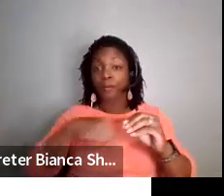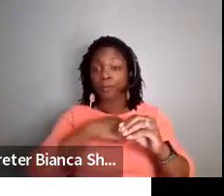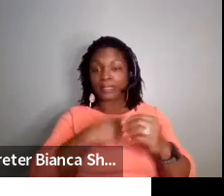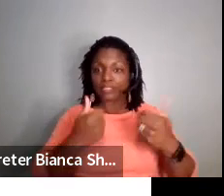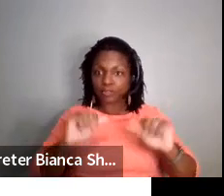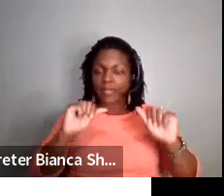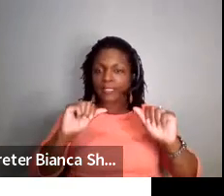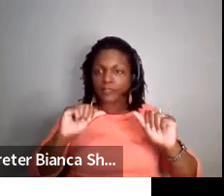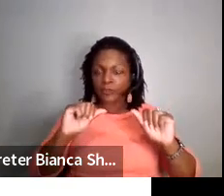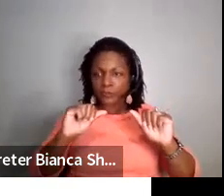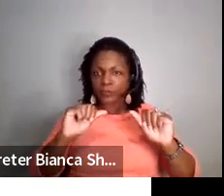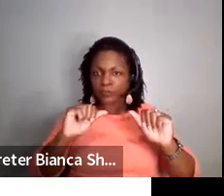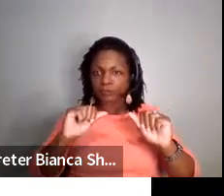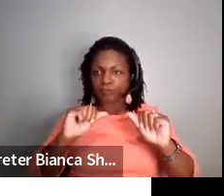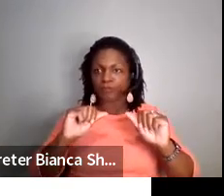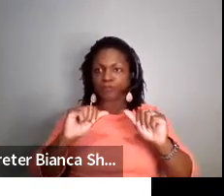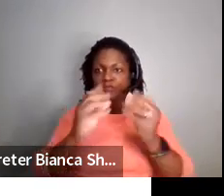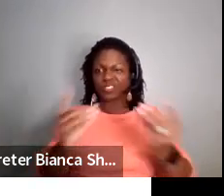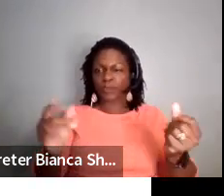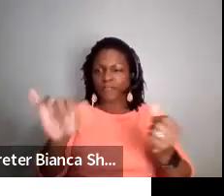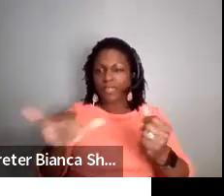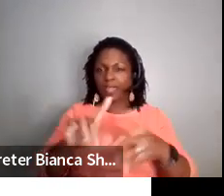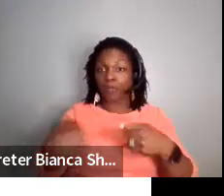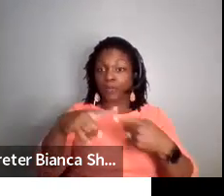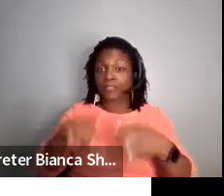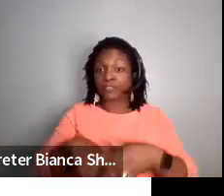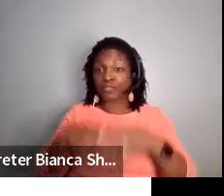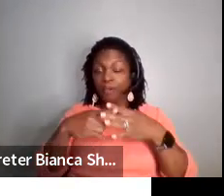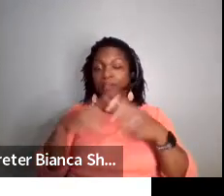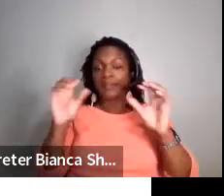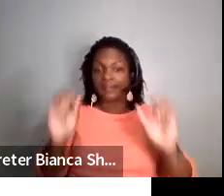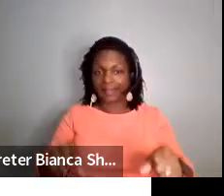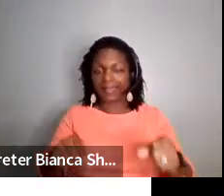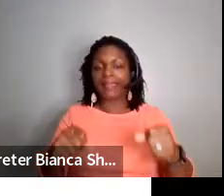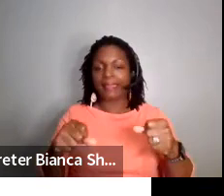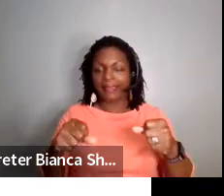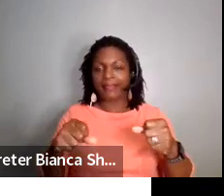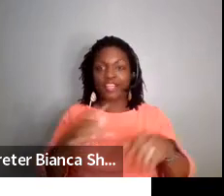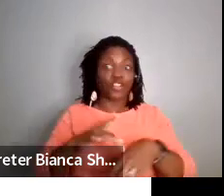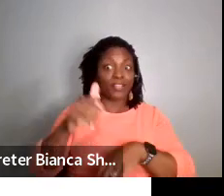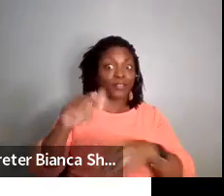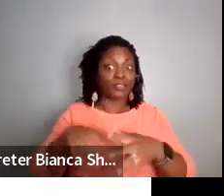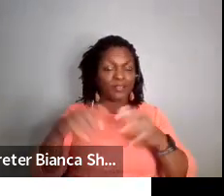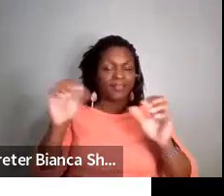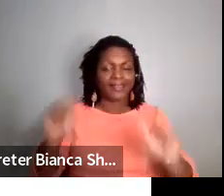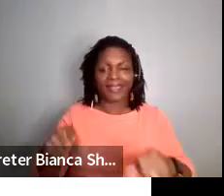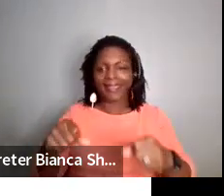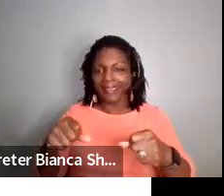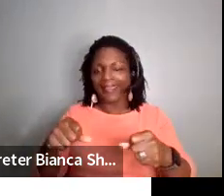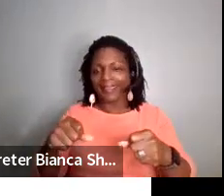Experiences can be. So I believe we can start right from elementary school. And then take them all the way to the college experiences.